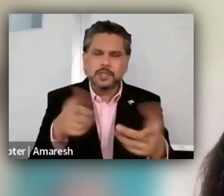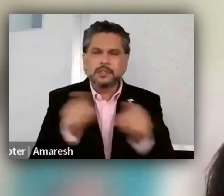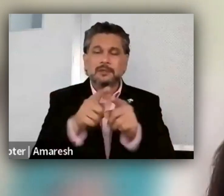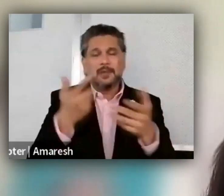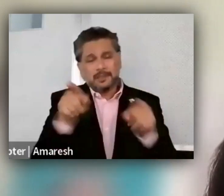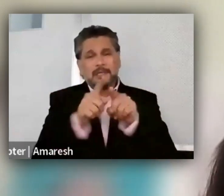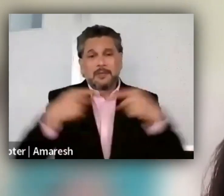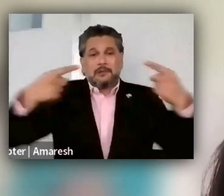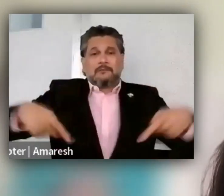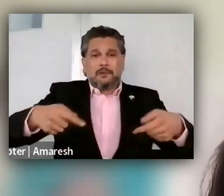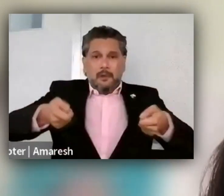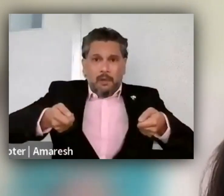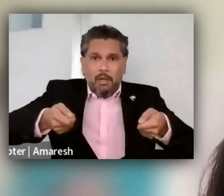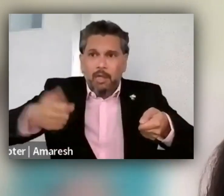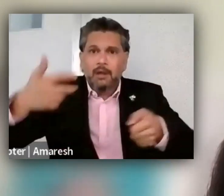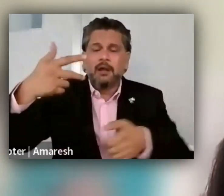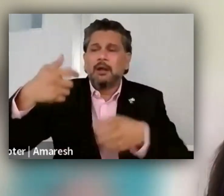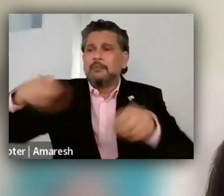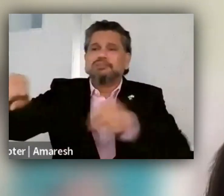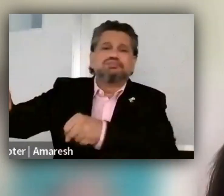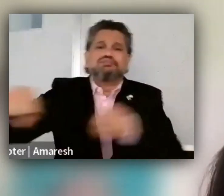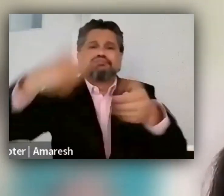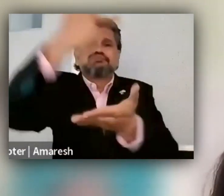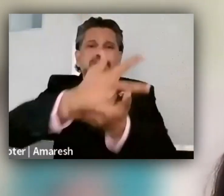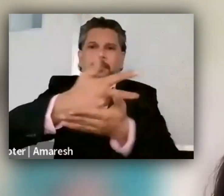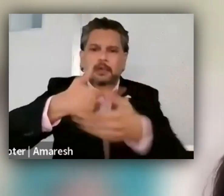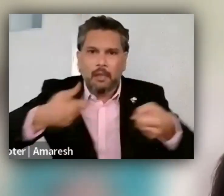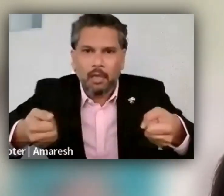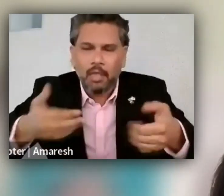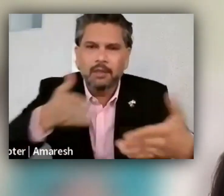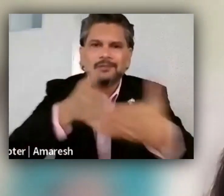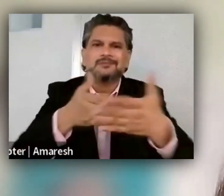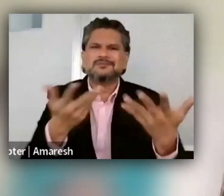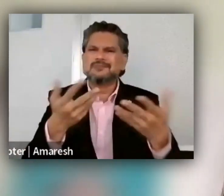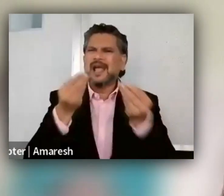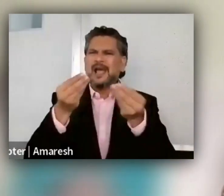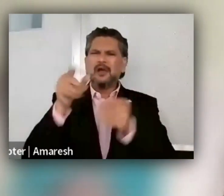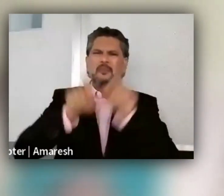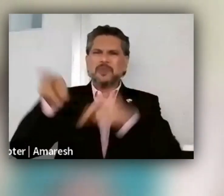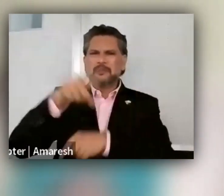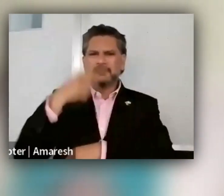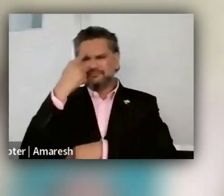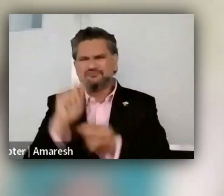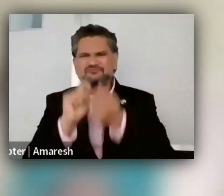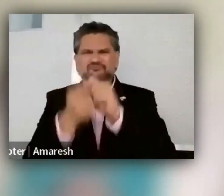maneuver around these things. And it says I don't know how to change the whole societal view of that.